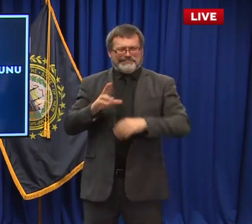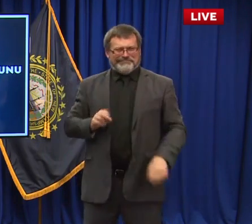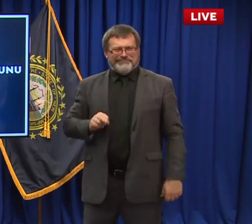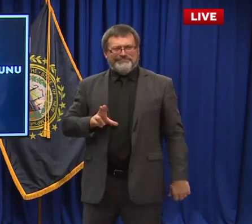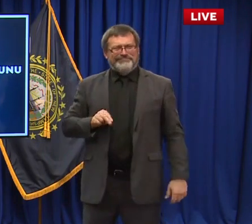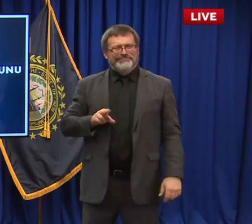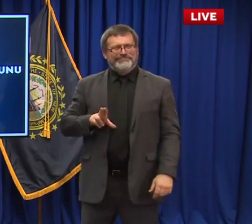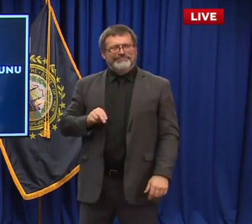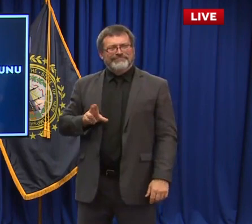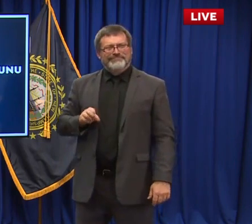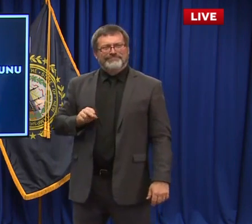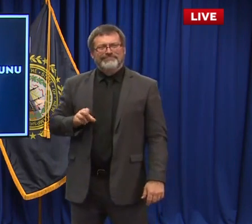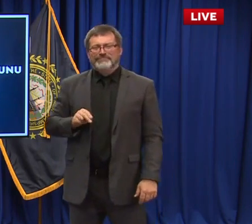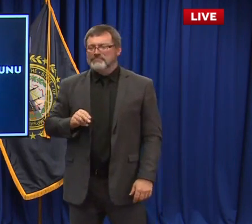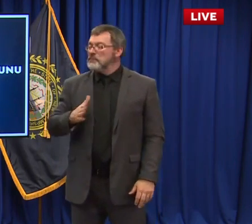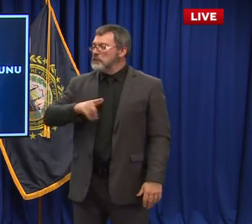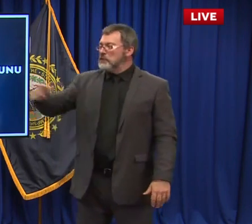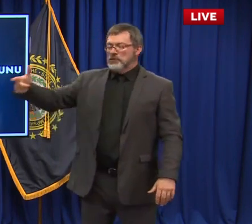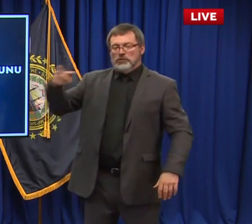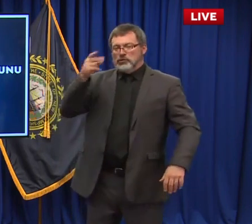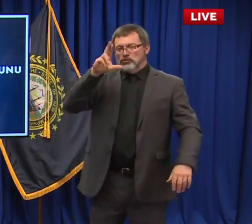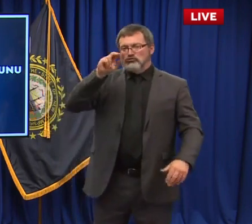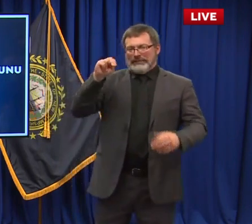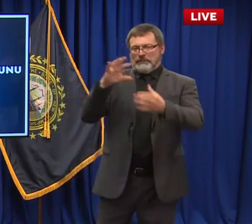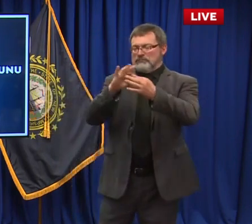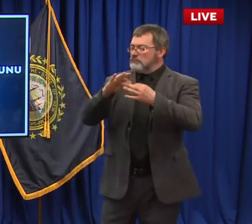THIS CONCEPT OF HERD IMMUNITY, ALLETE DR. CHAN.